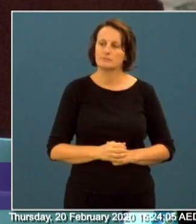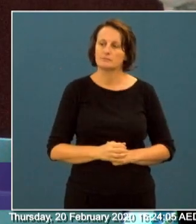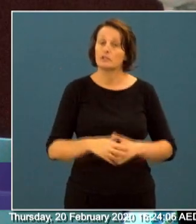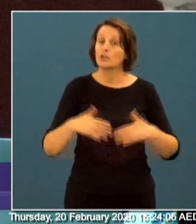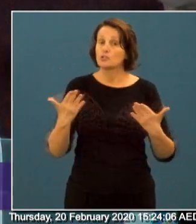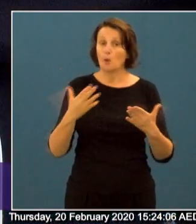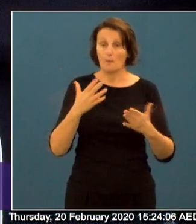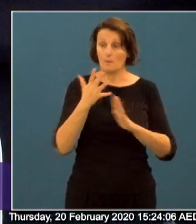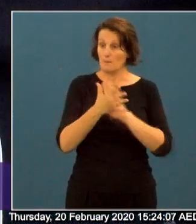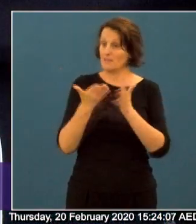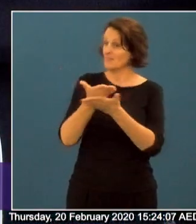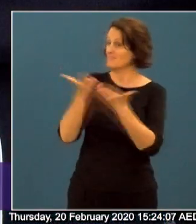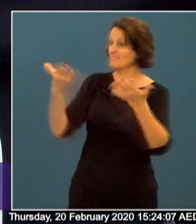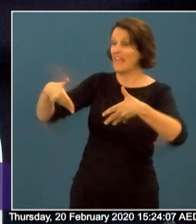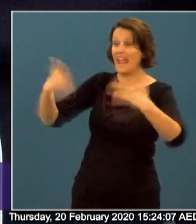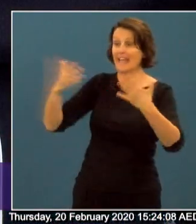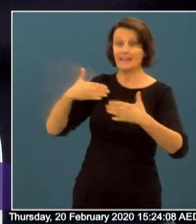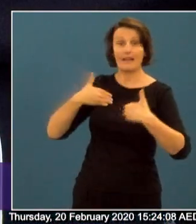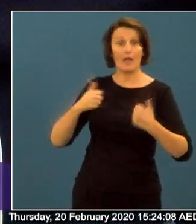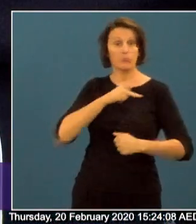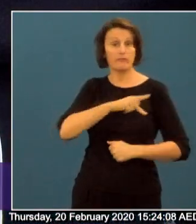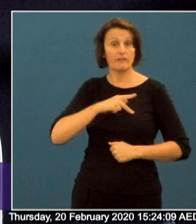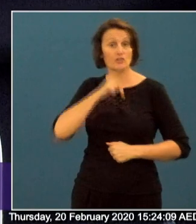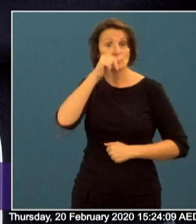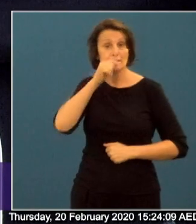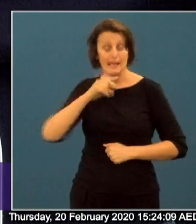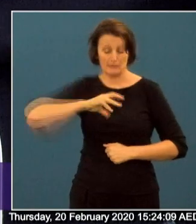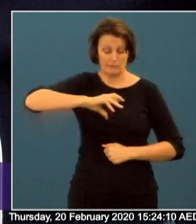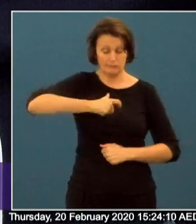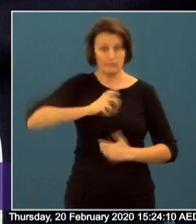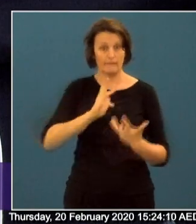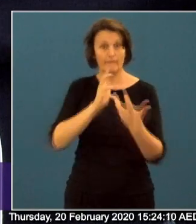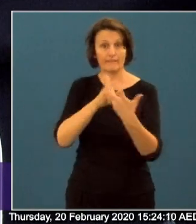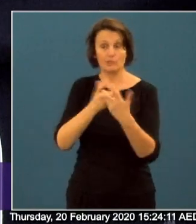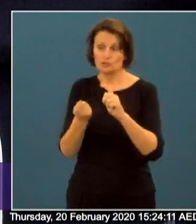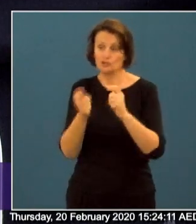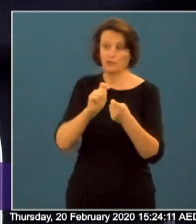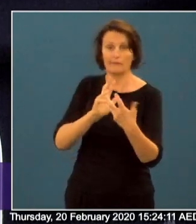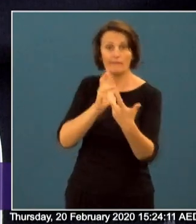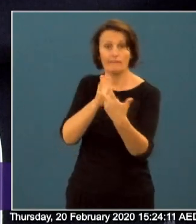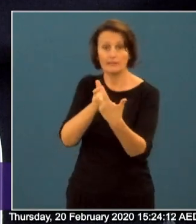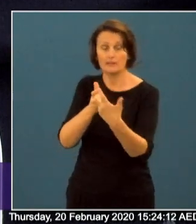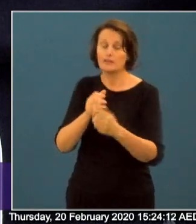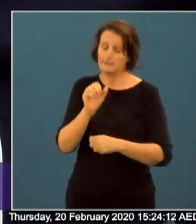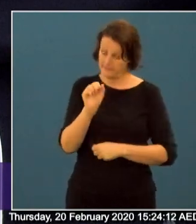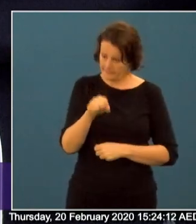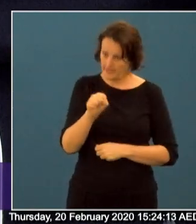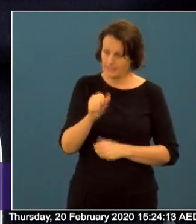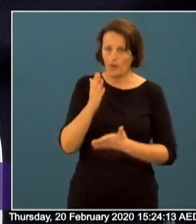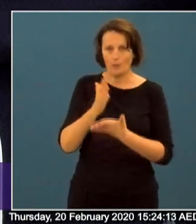And I think that what we would need to ensure is that the health funding models allow for those to be actually delivered by the health professional.